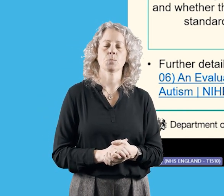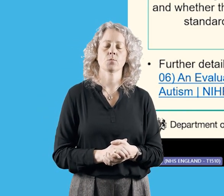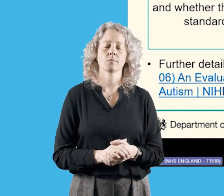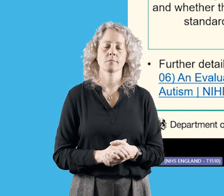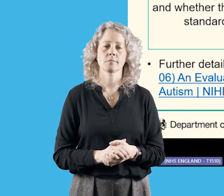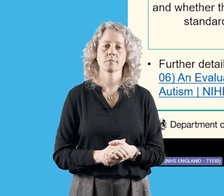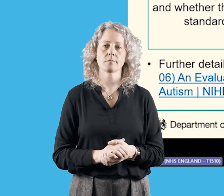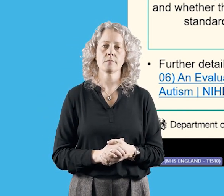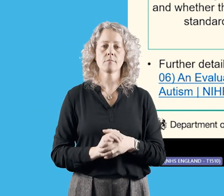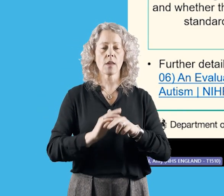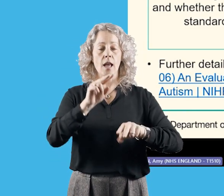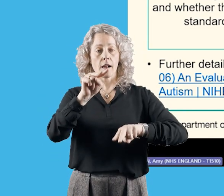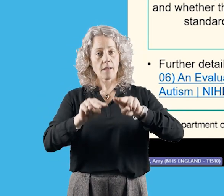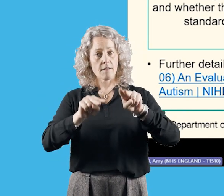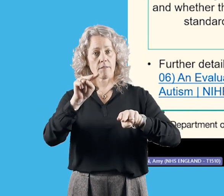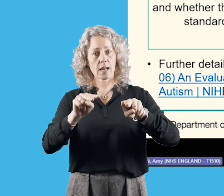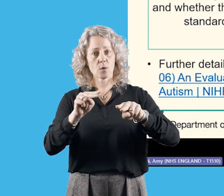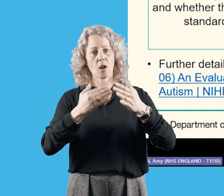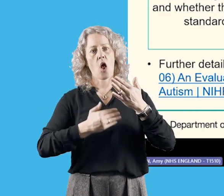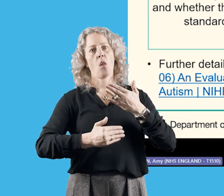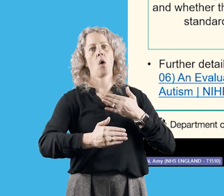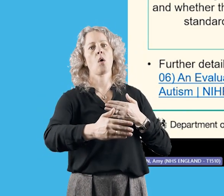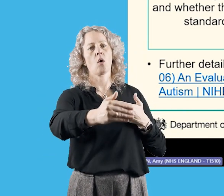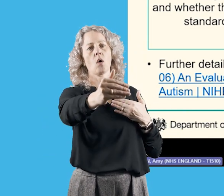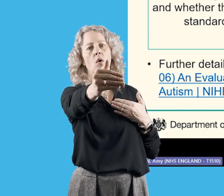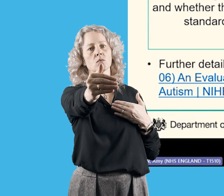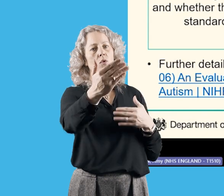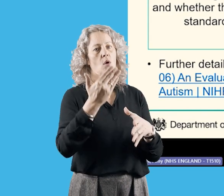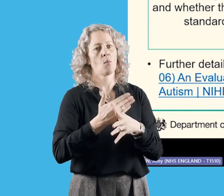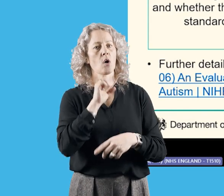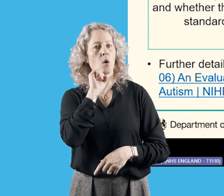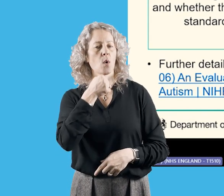The evaluation is a long term piece of work and a final report